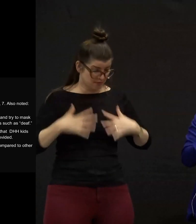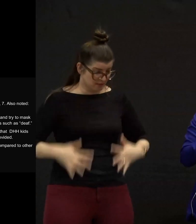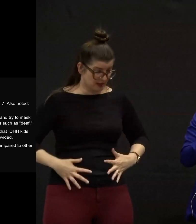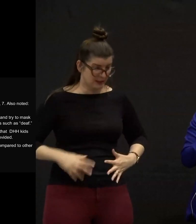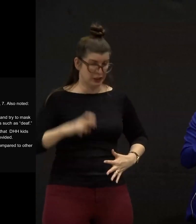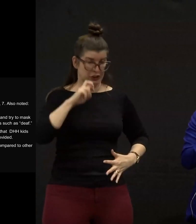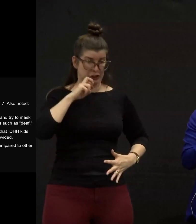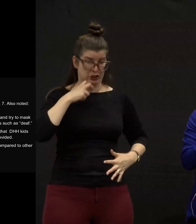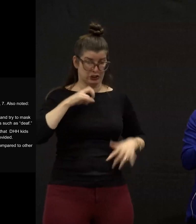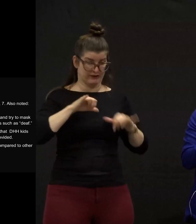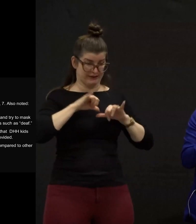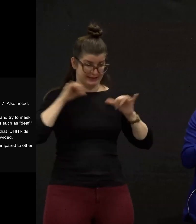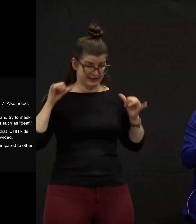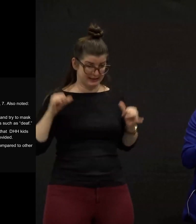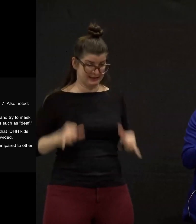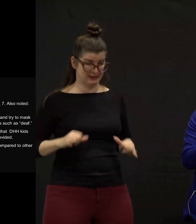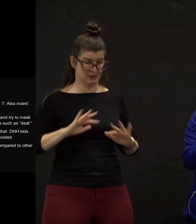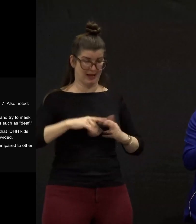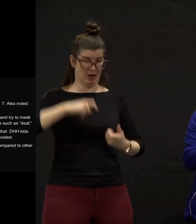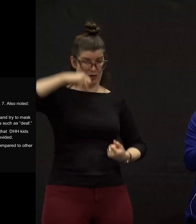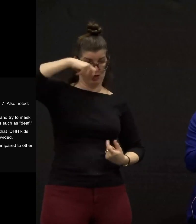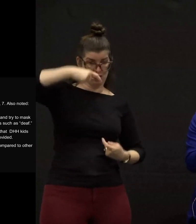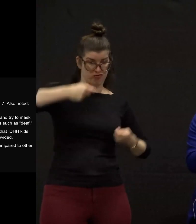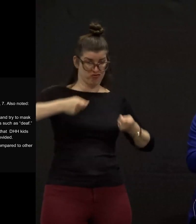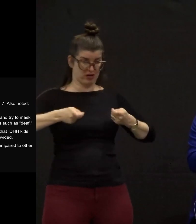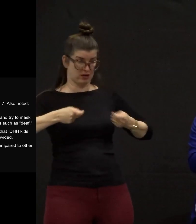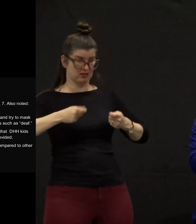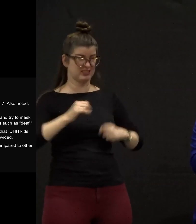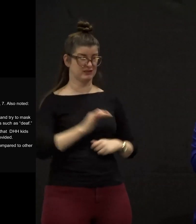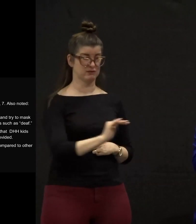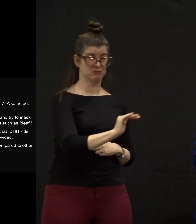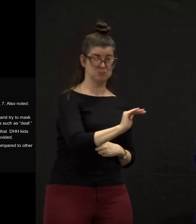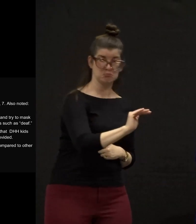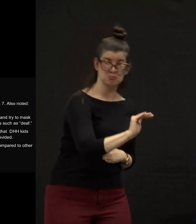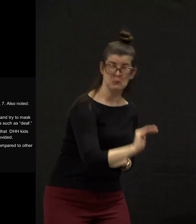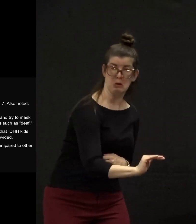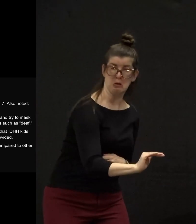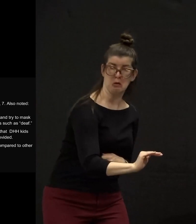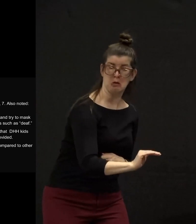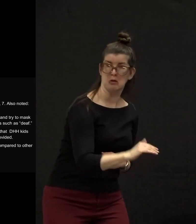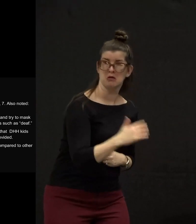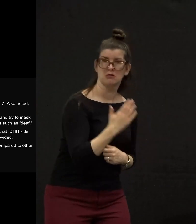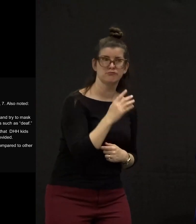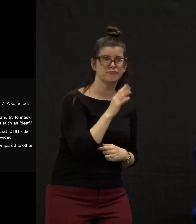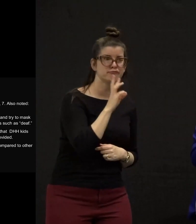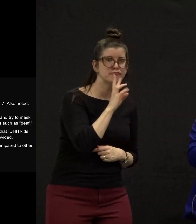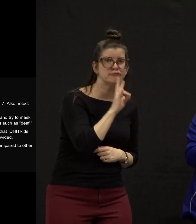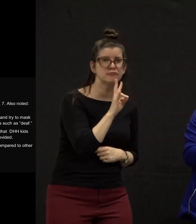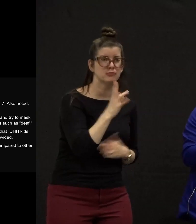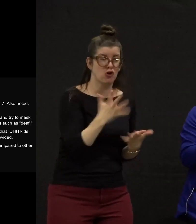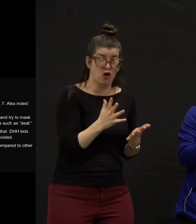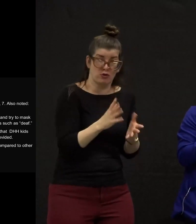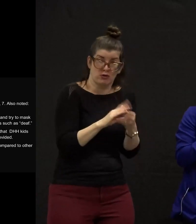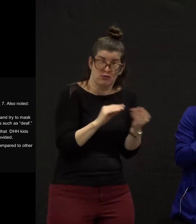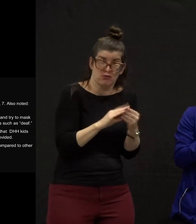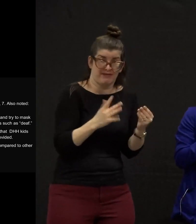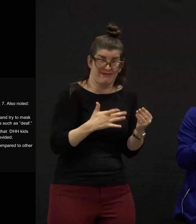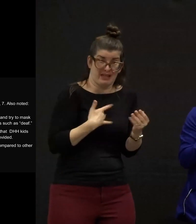if we have a small child who's already feeling so exhausted or drained, we need to know this.